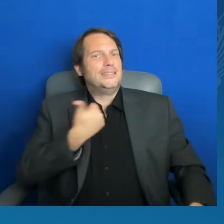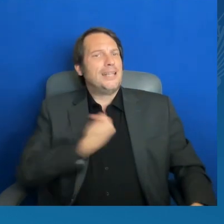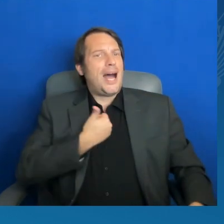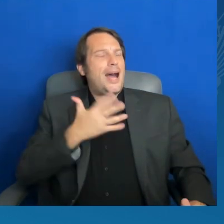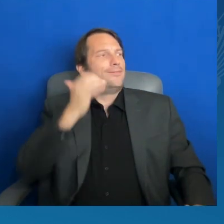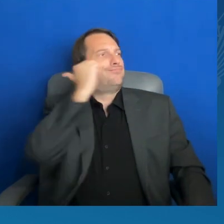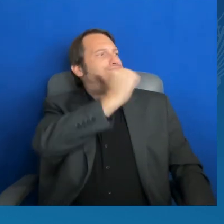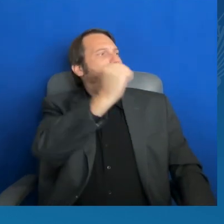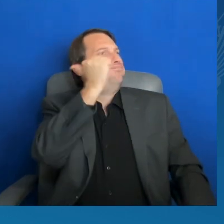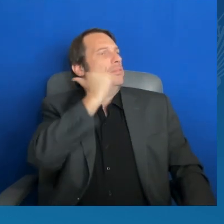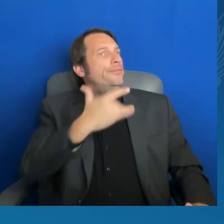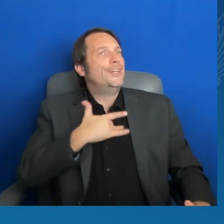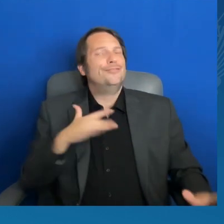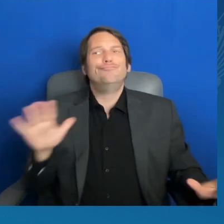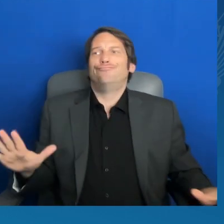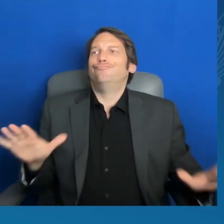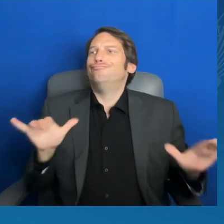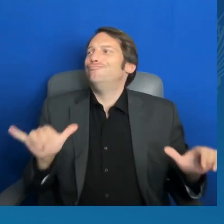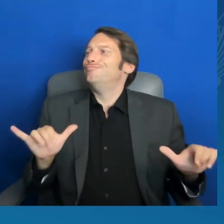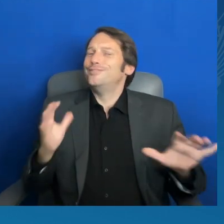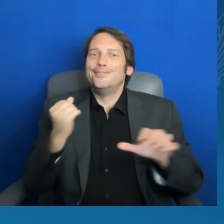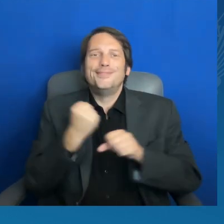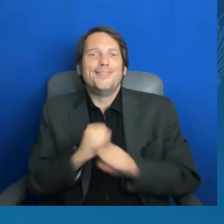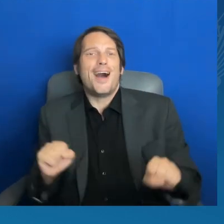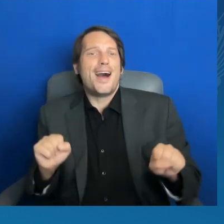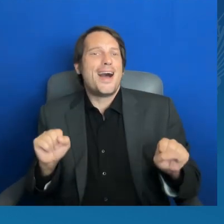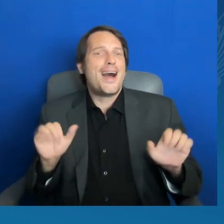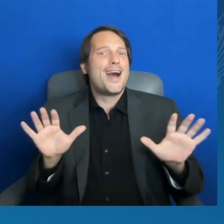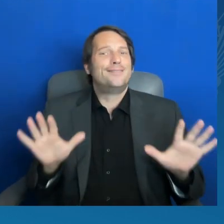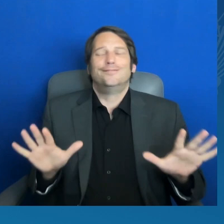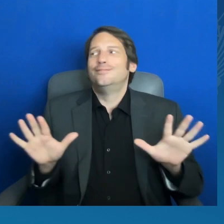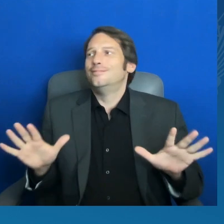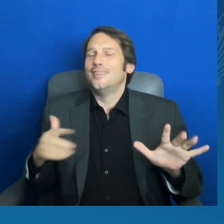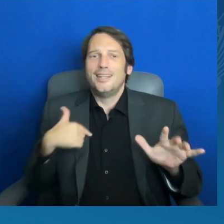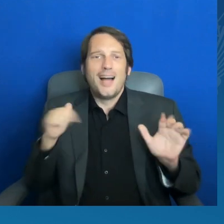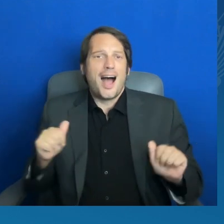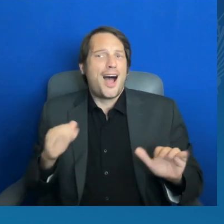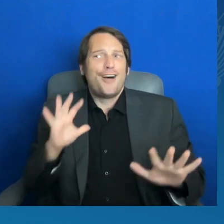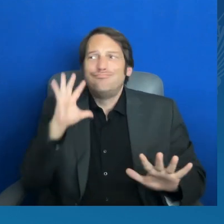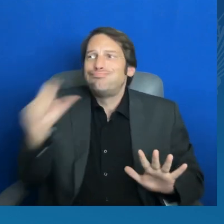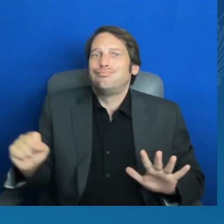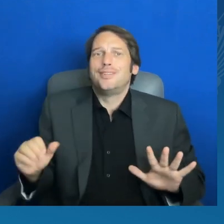The freedom to exercise your right to exercise your voice through the ballot.